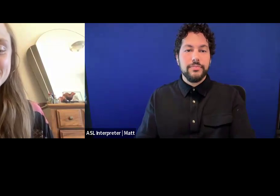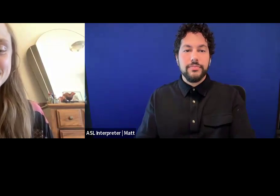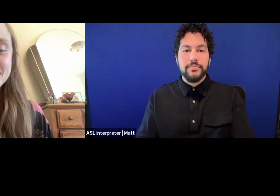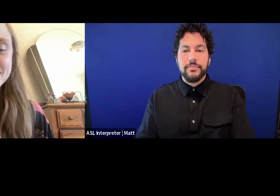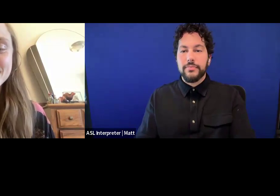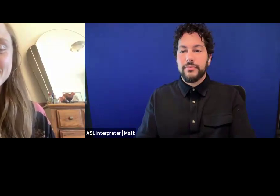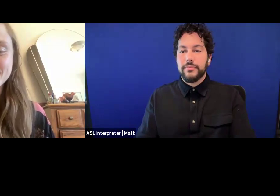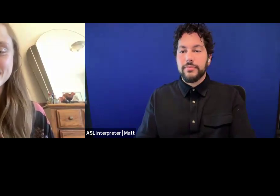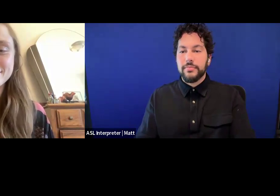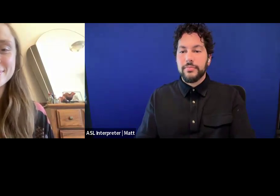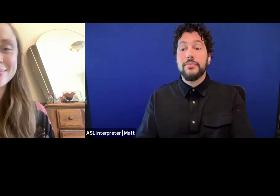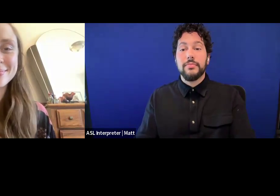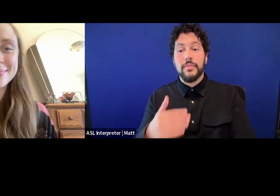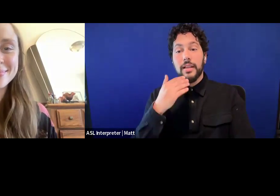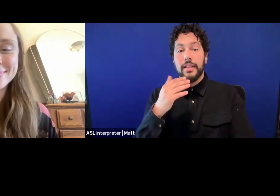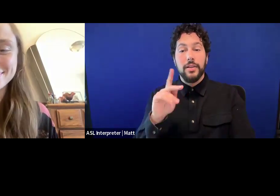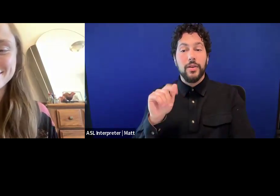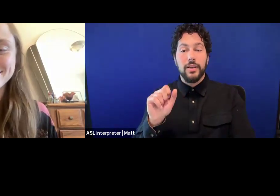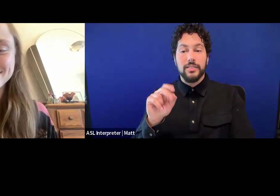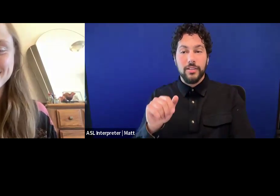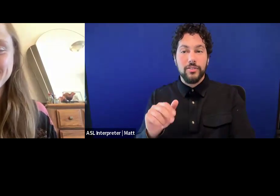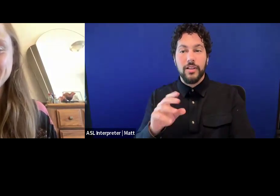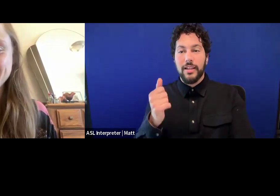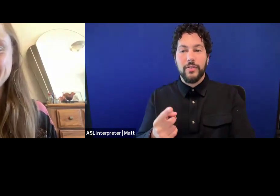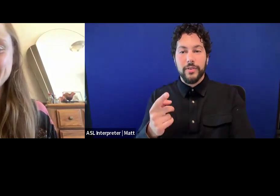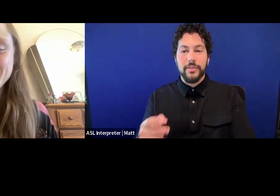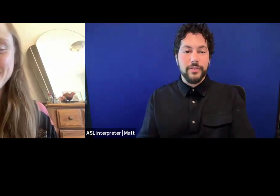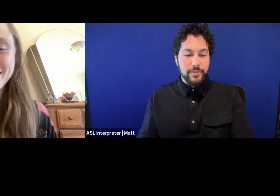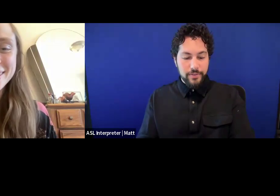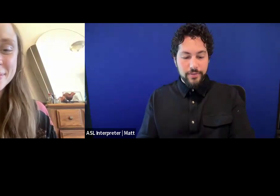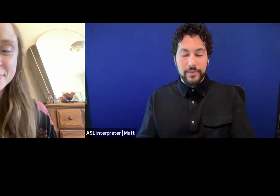Thank you, Cassandra, everybody. Thank you. So…